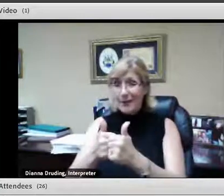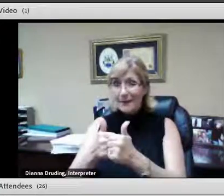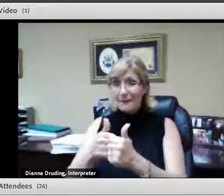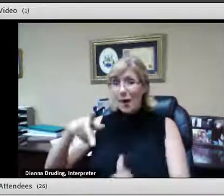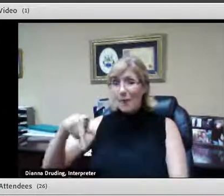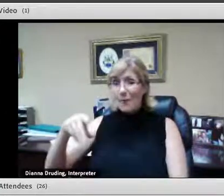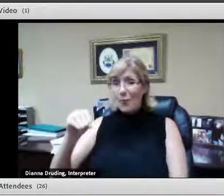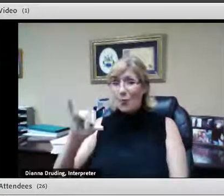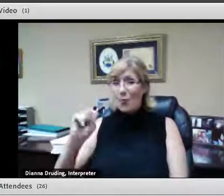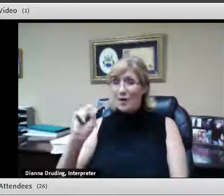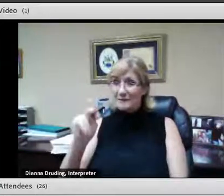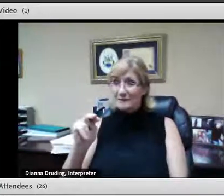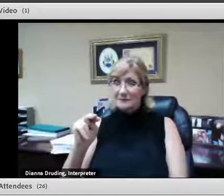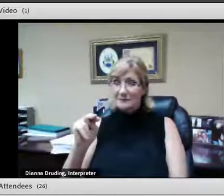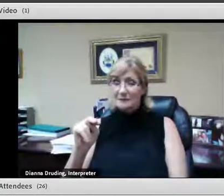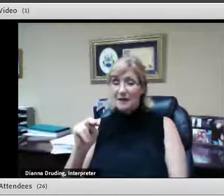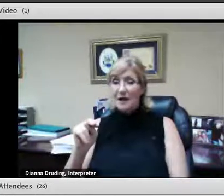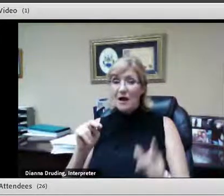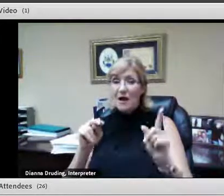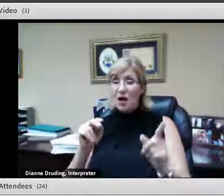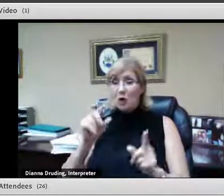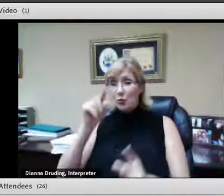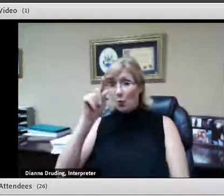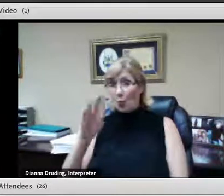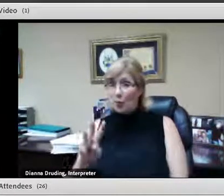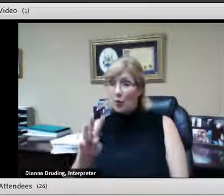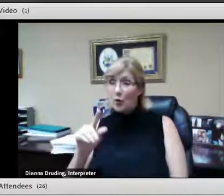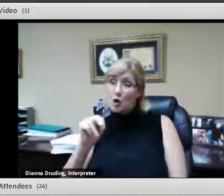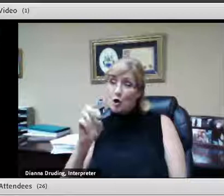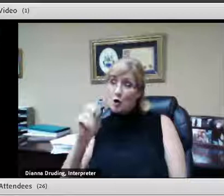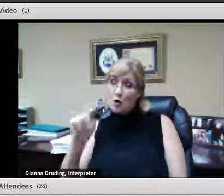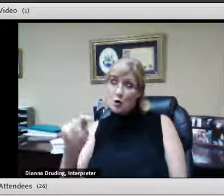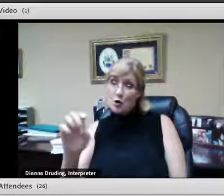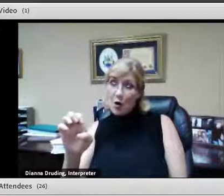Basically, a quarter note and the syllables of it match up